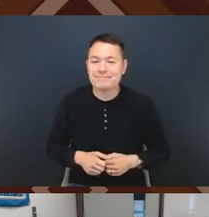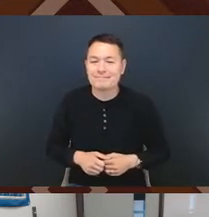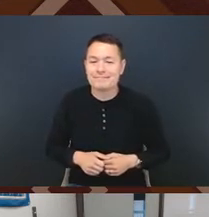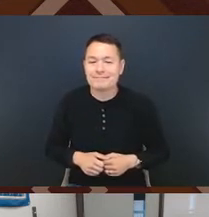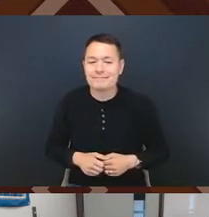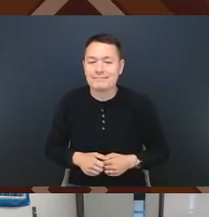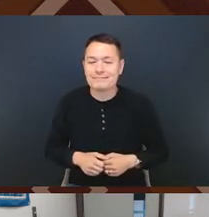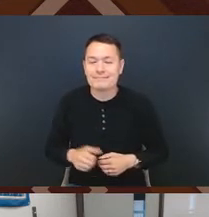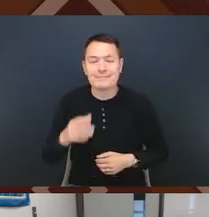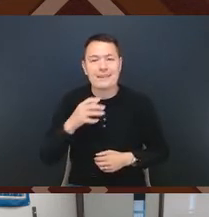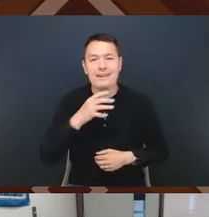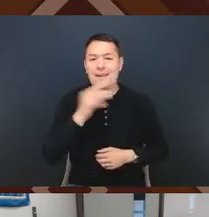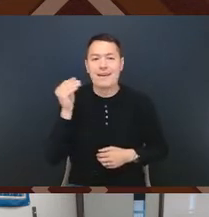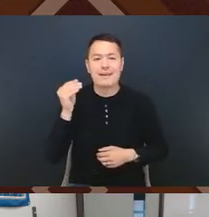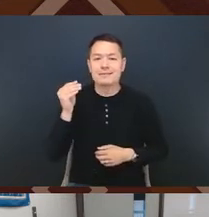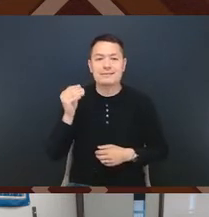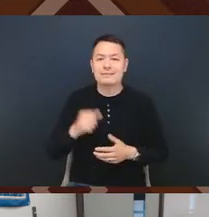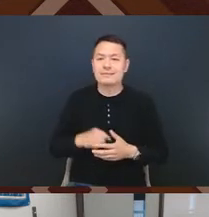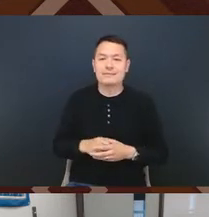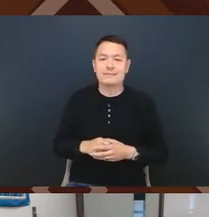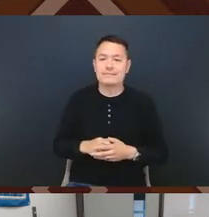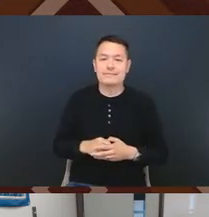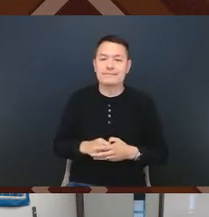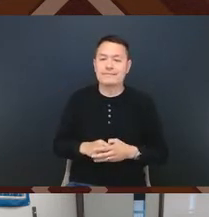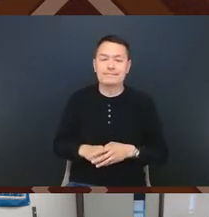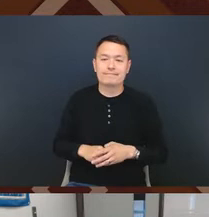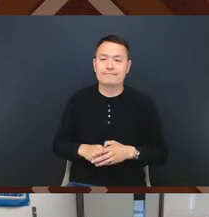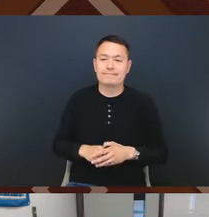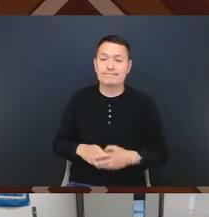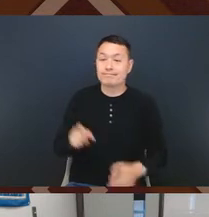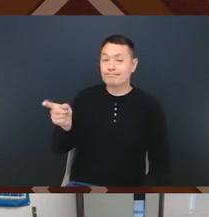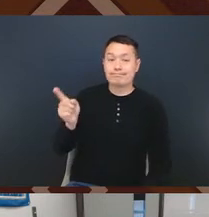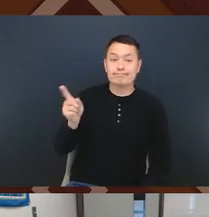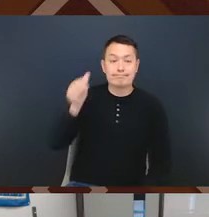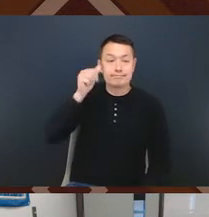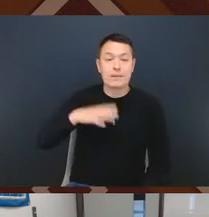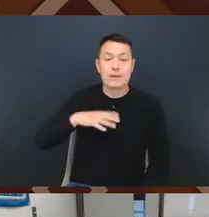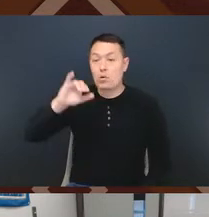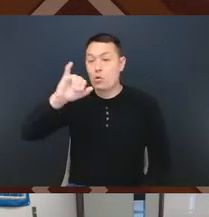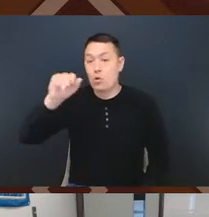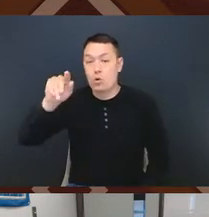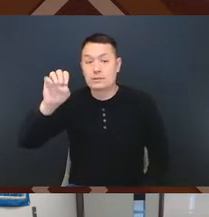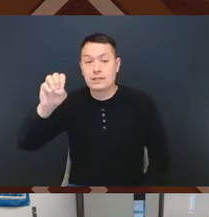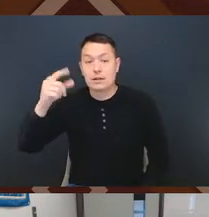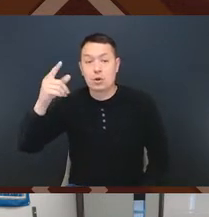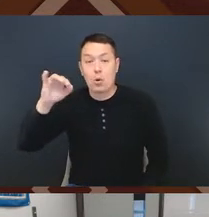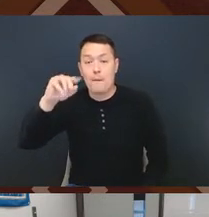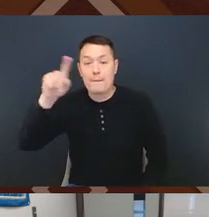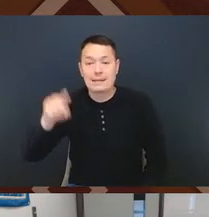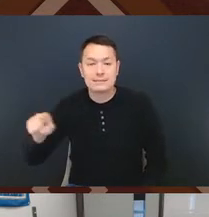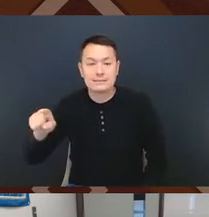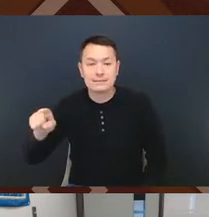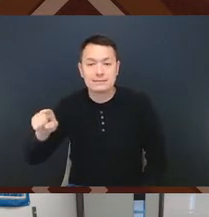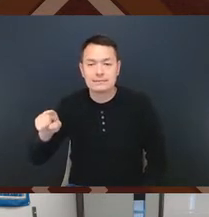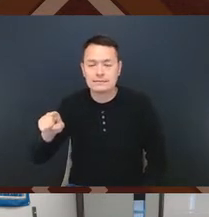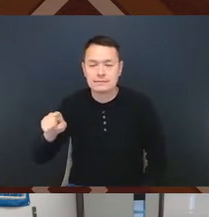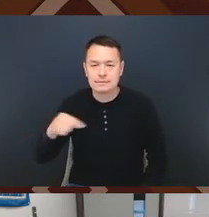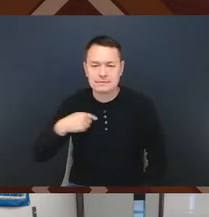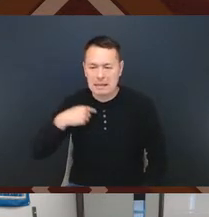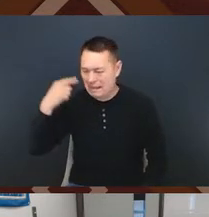And Jose Gomez, I if I remember right, it was with